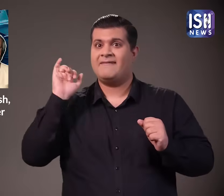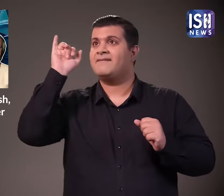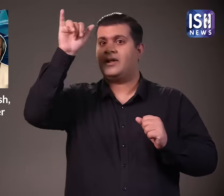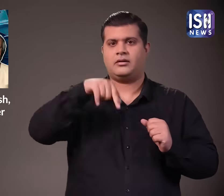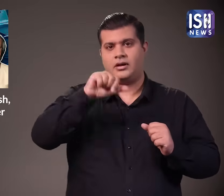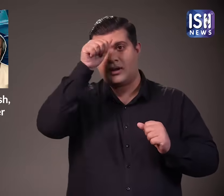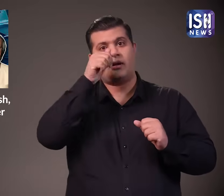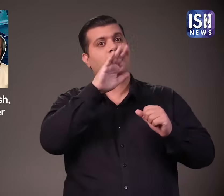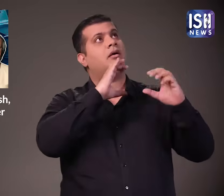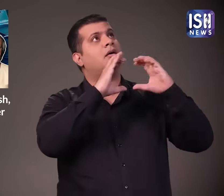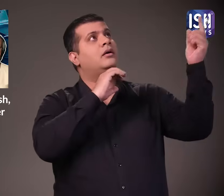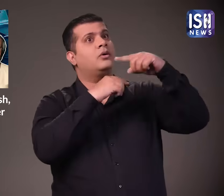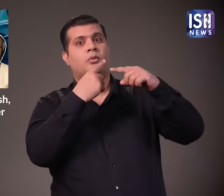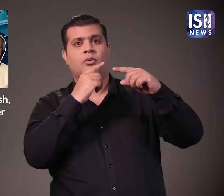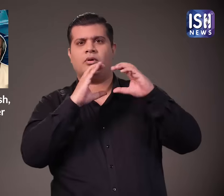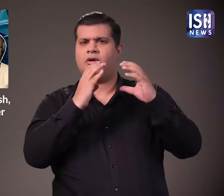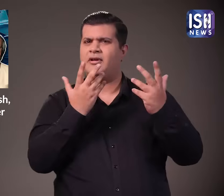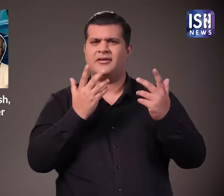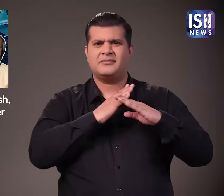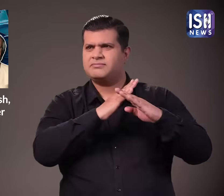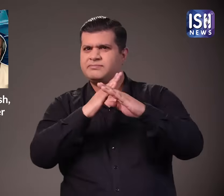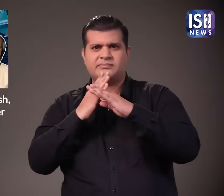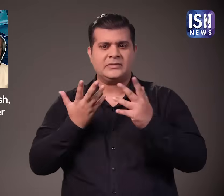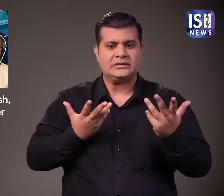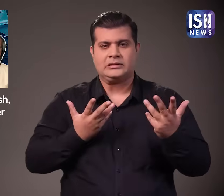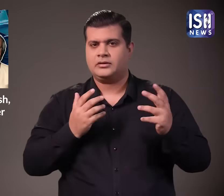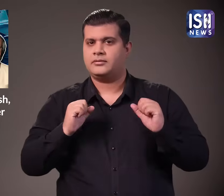Even the airspace over this region is highly restricted.